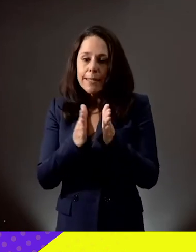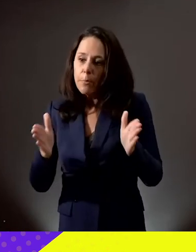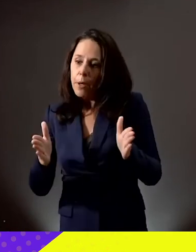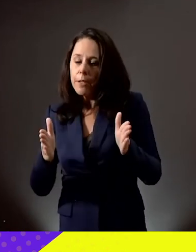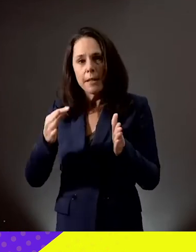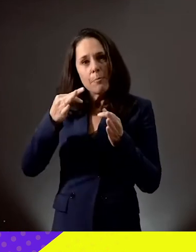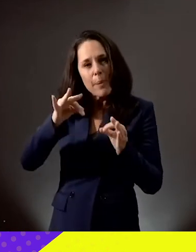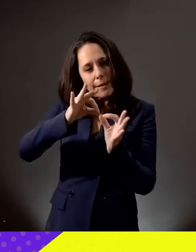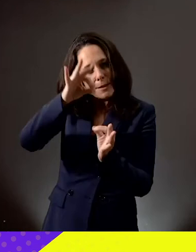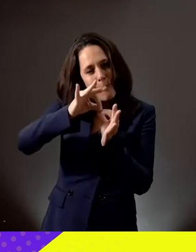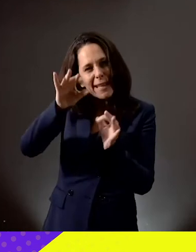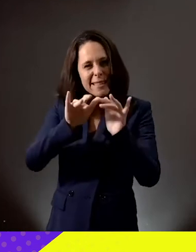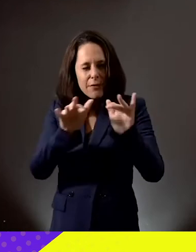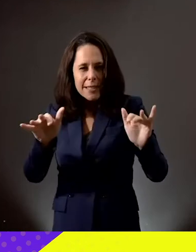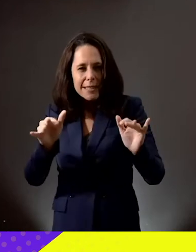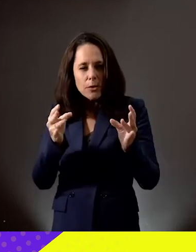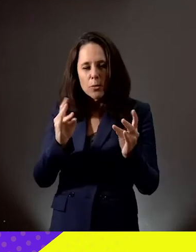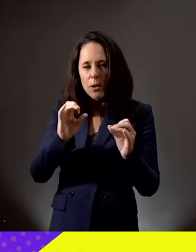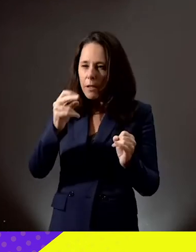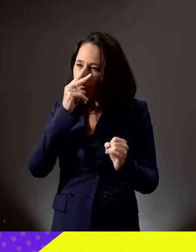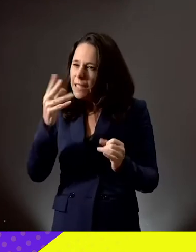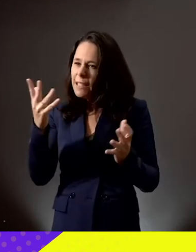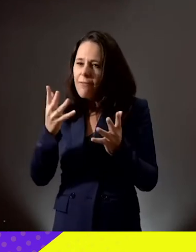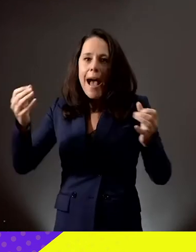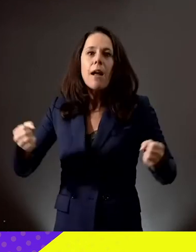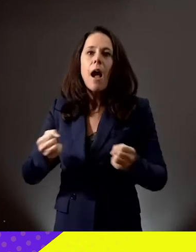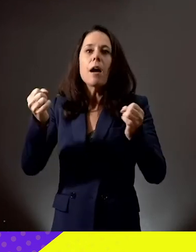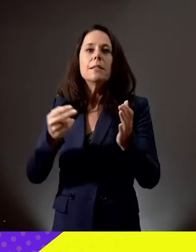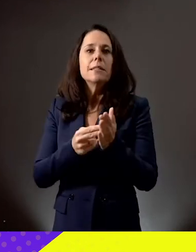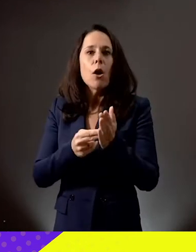So we can see where steps are still needed and if progress is sufficient.